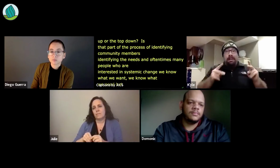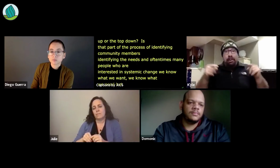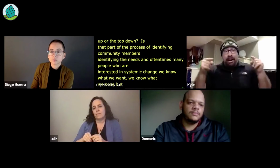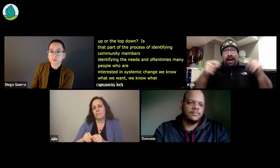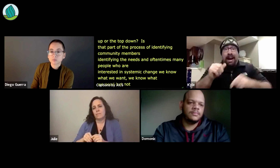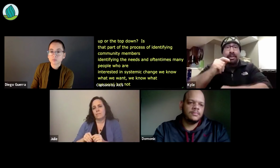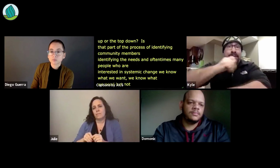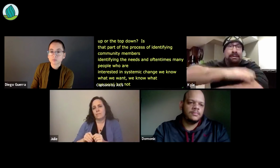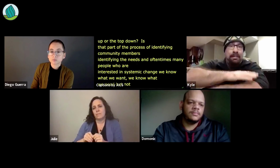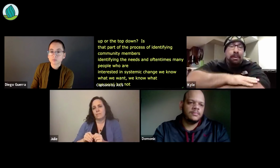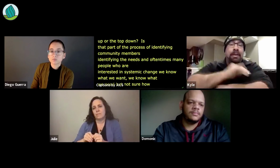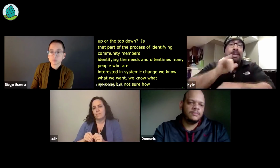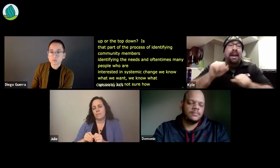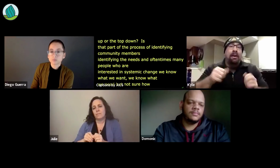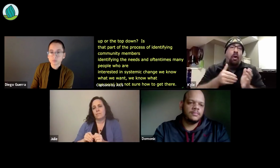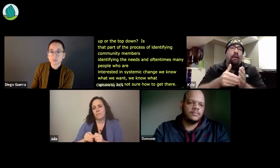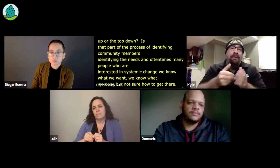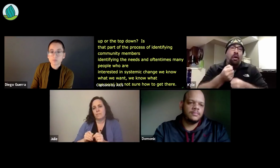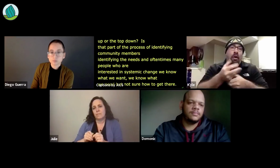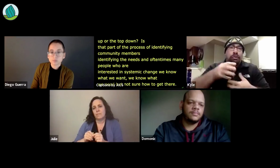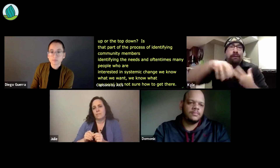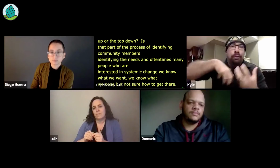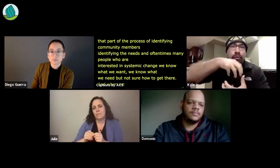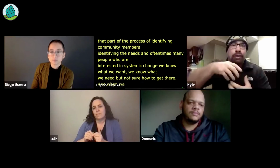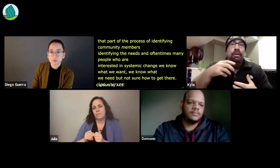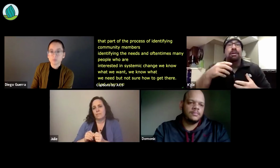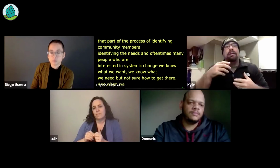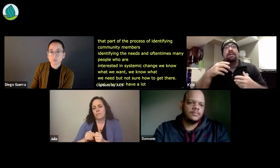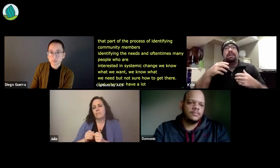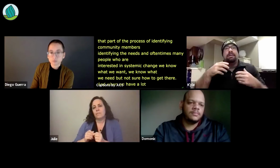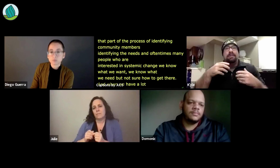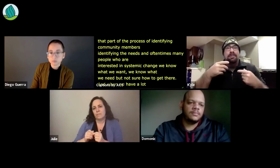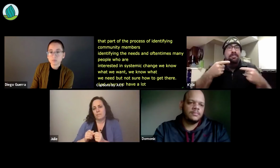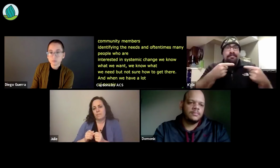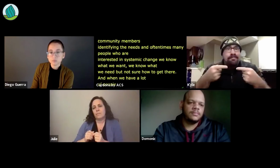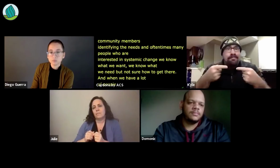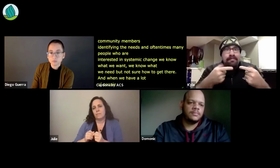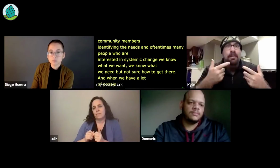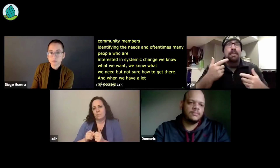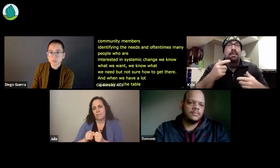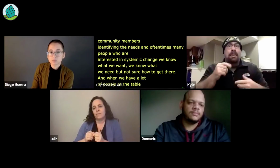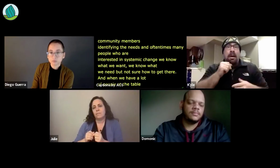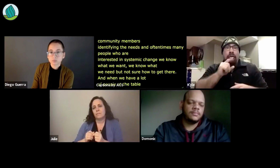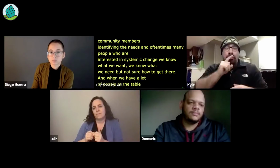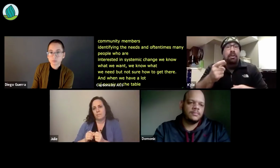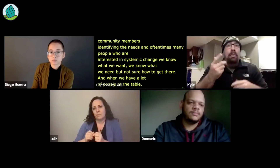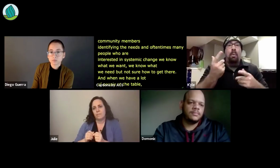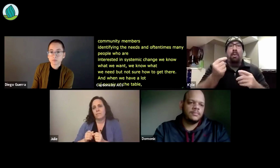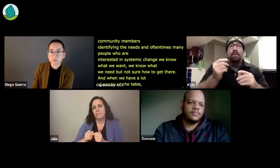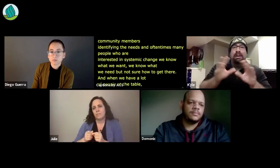then that can often cause confusion as well and sometimes some tension. And it's difficult to define it clearly